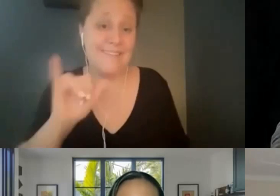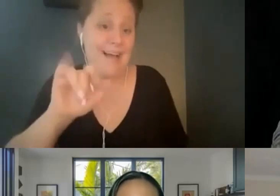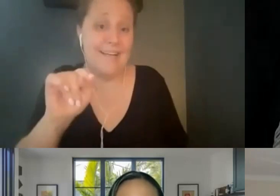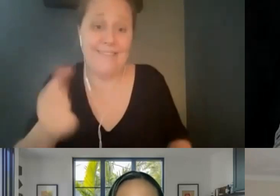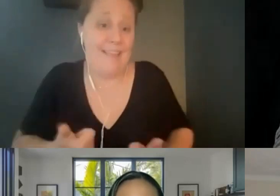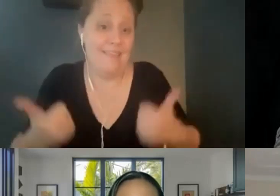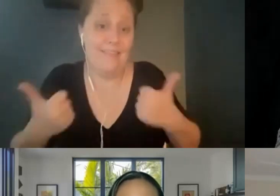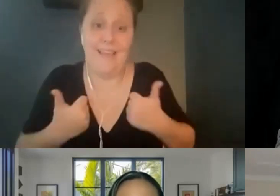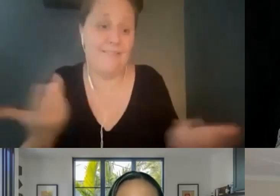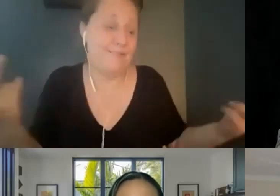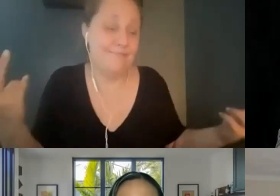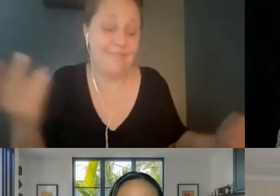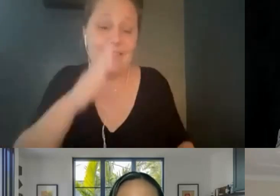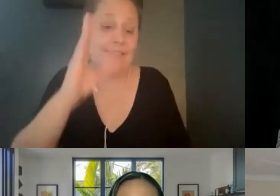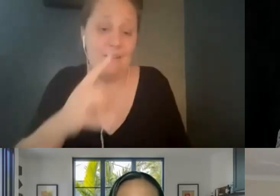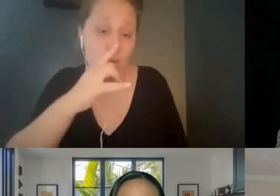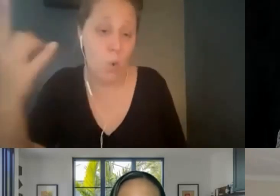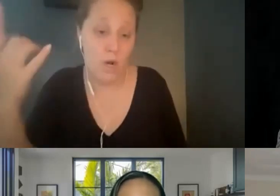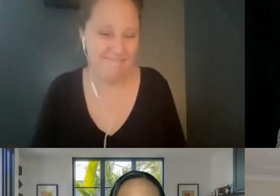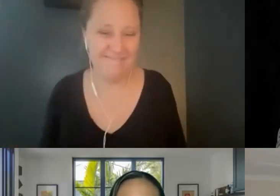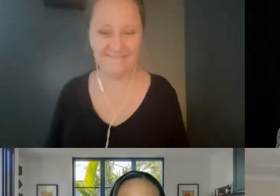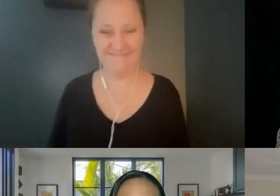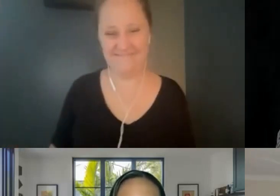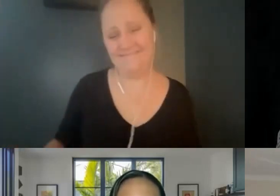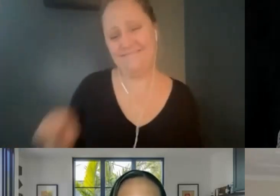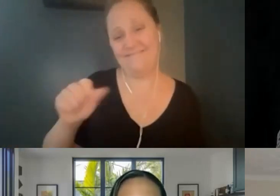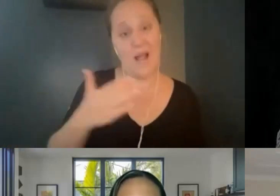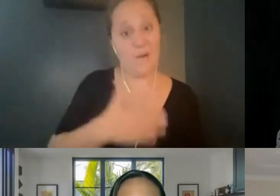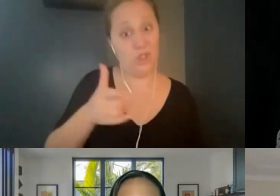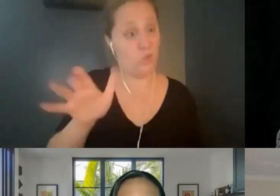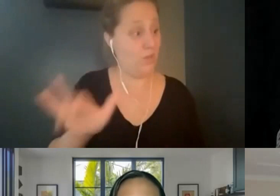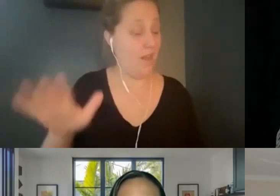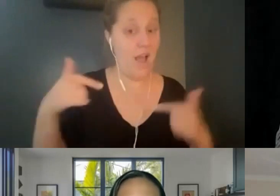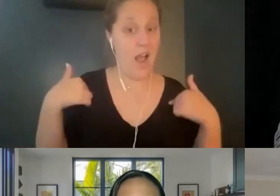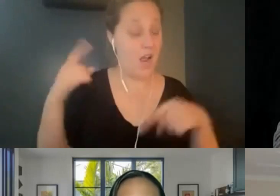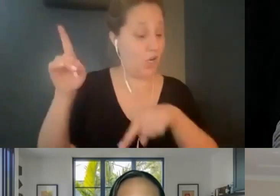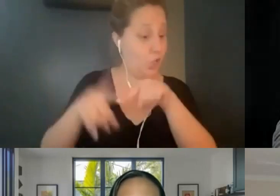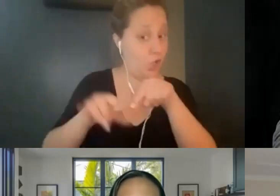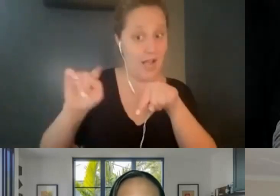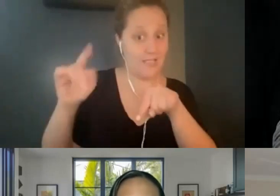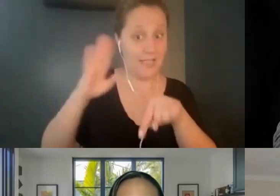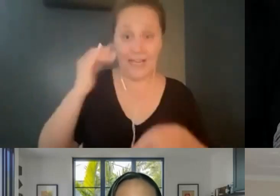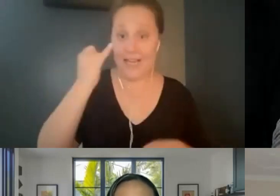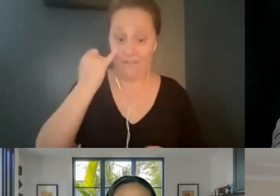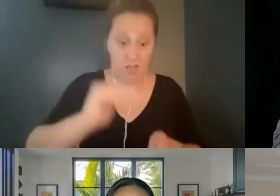moment. Beth: Well I appreciate that you do that because I could never do IT. I would throw my computer out the window. It's